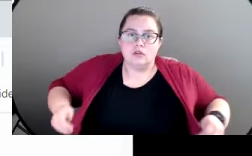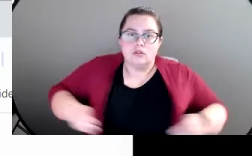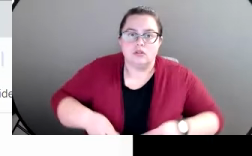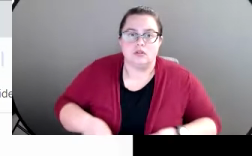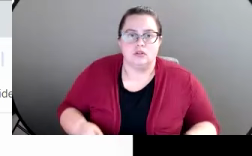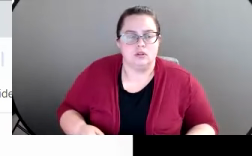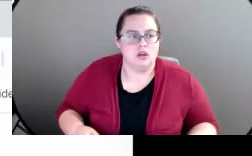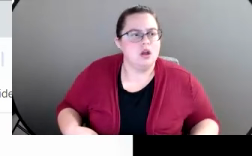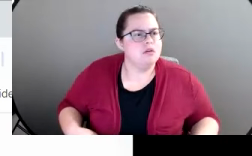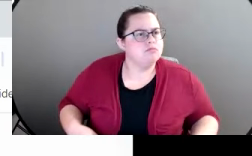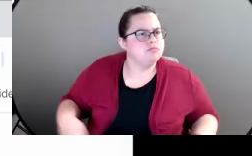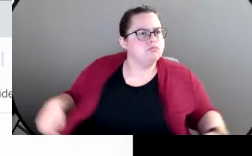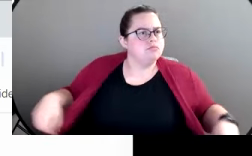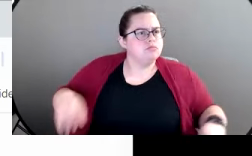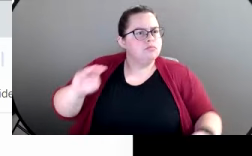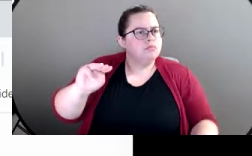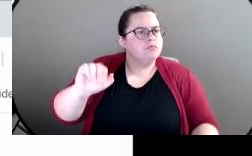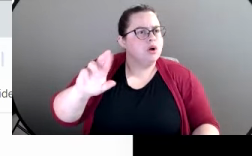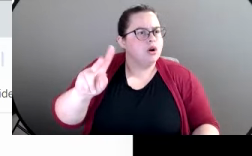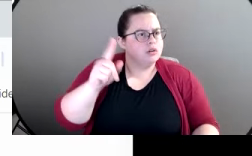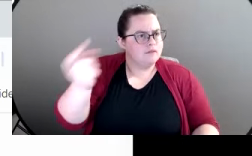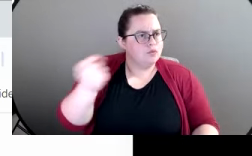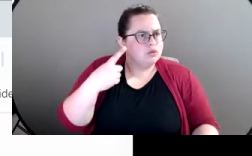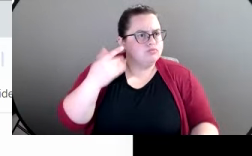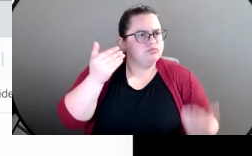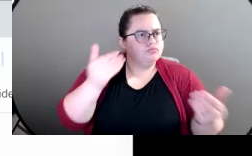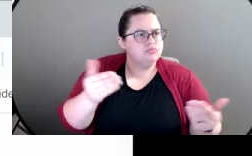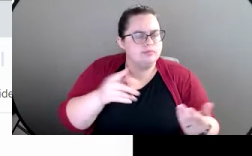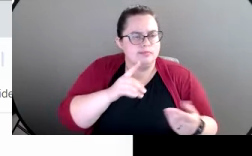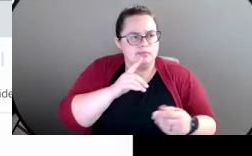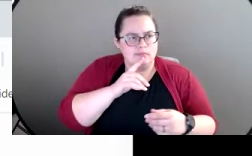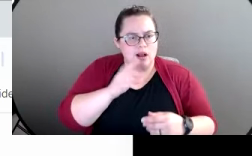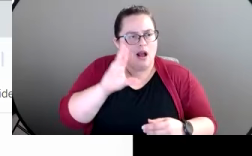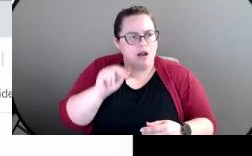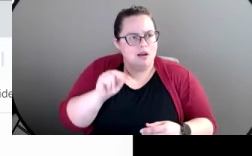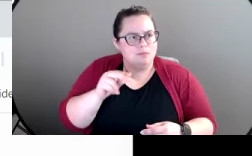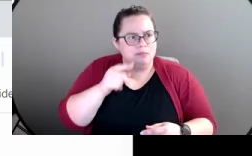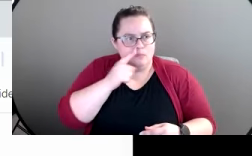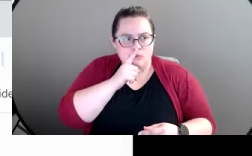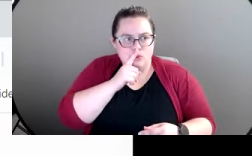Mark, go ahead and unmute and you can ask your question if you don't want to type it.